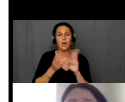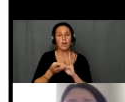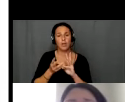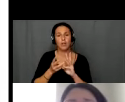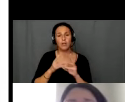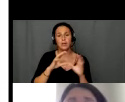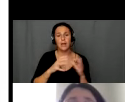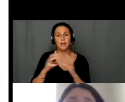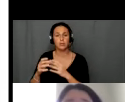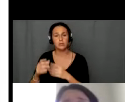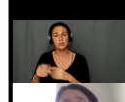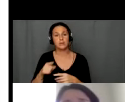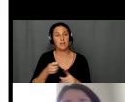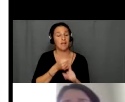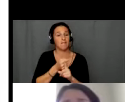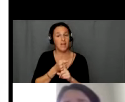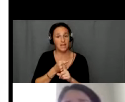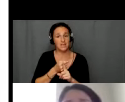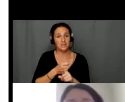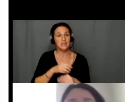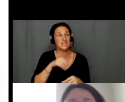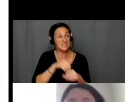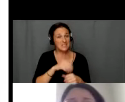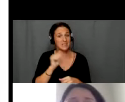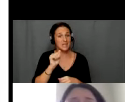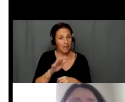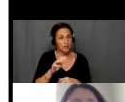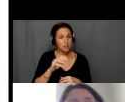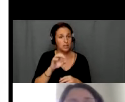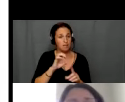these workers in unair conditioned environments have not necessarily been